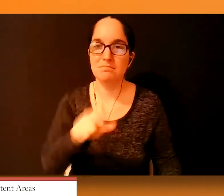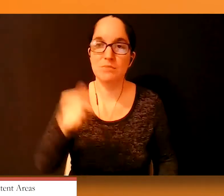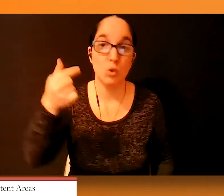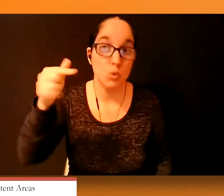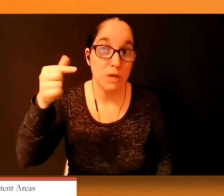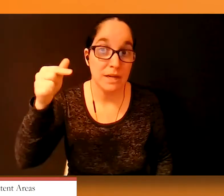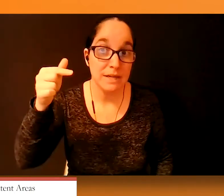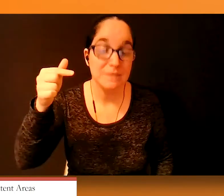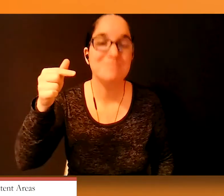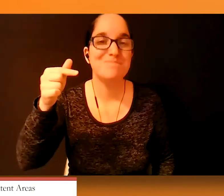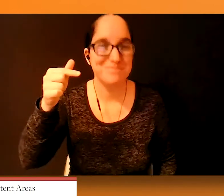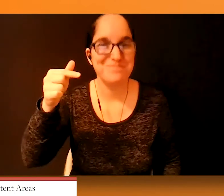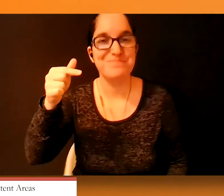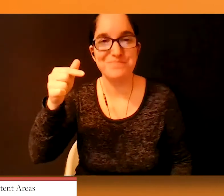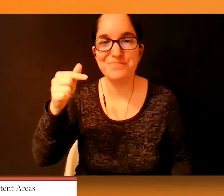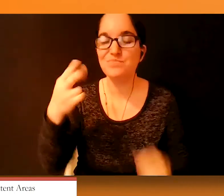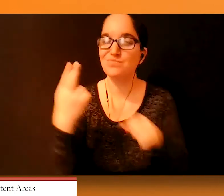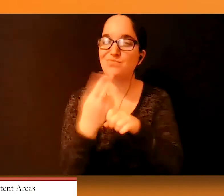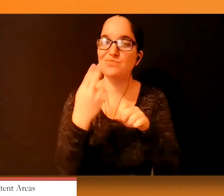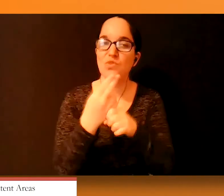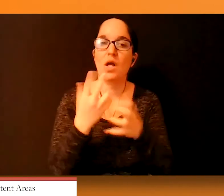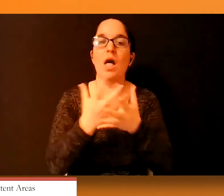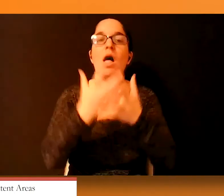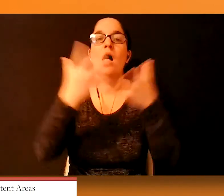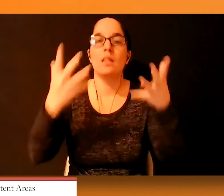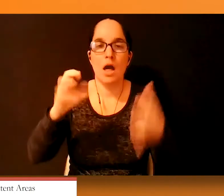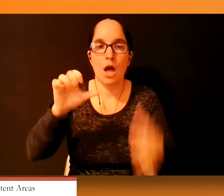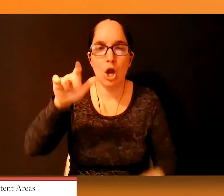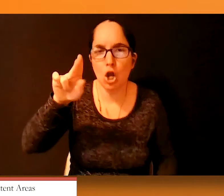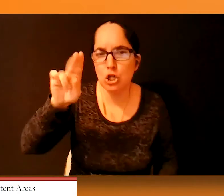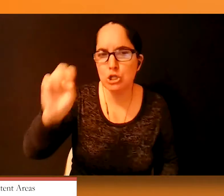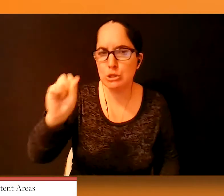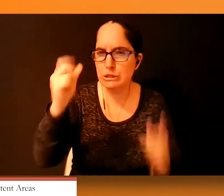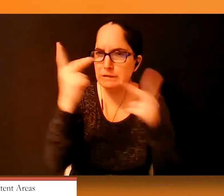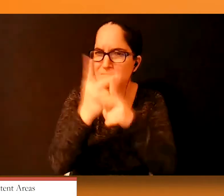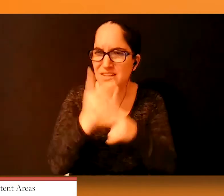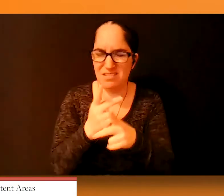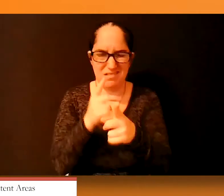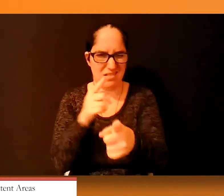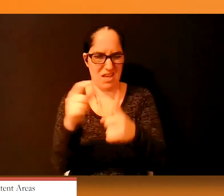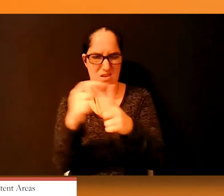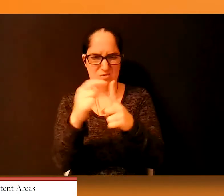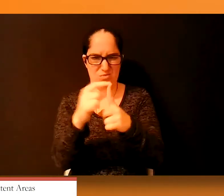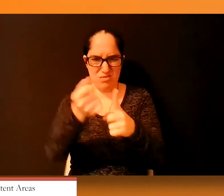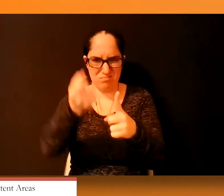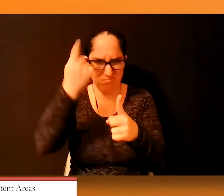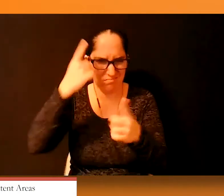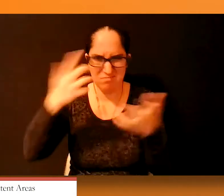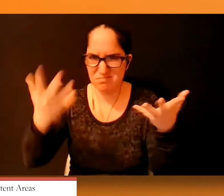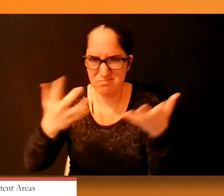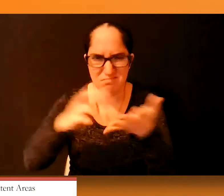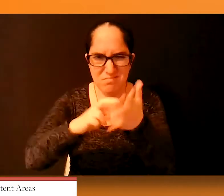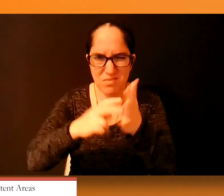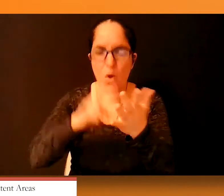which you're gonna be using a lot of context clues to figure out what words mean. There's a lot of metaphorical terminology